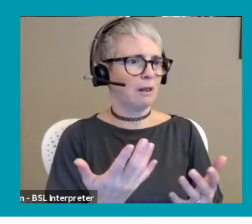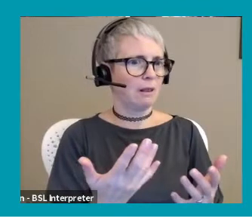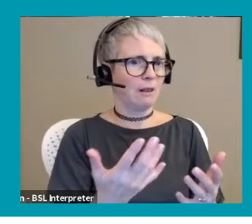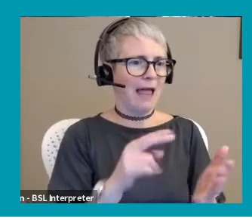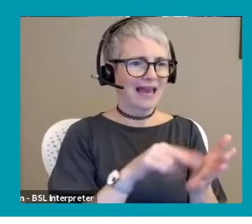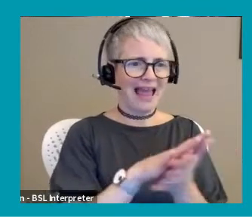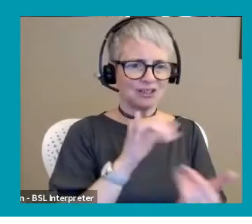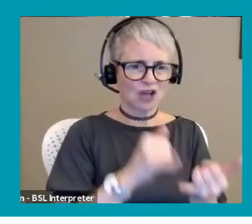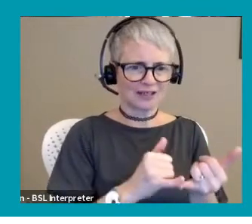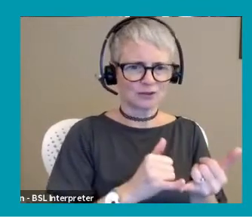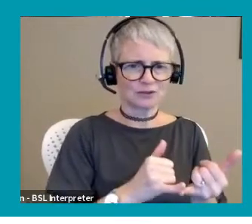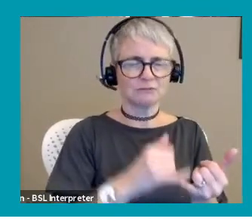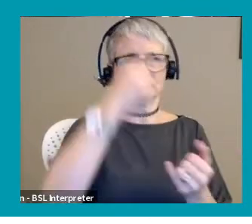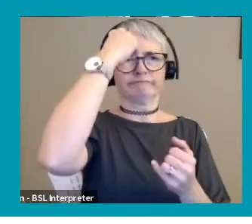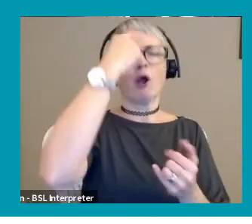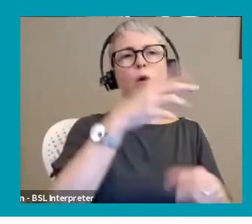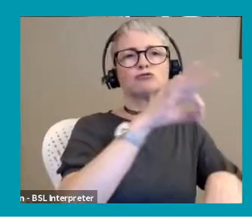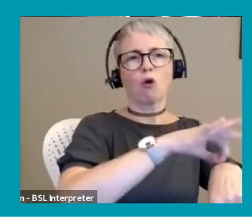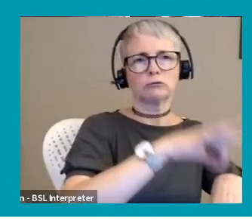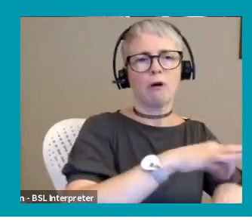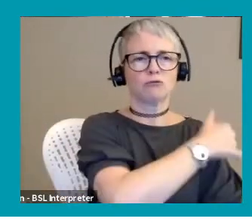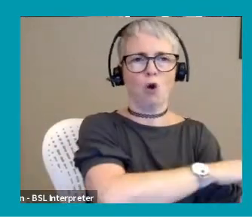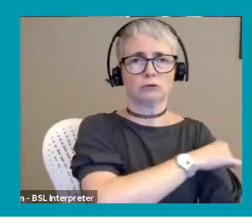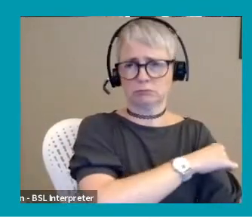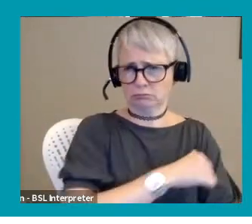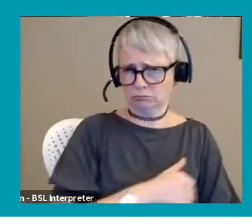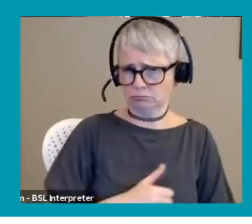actually there is something like 200 to 300 job types in the NHS.